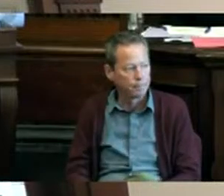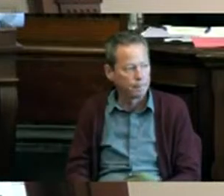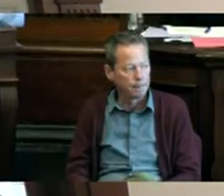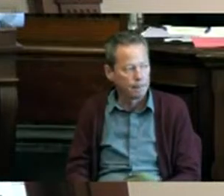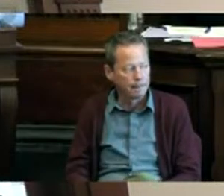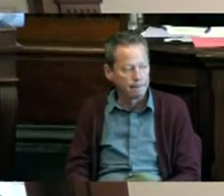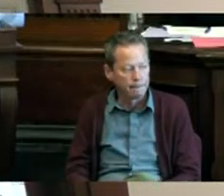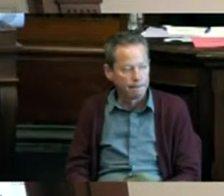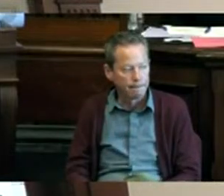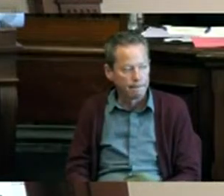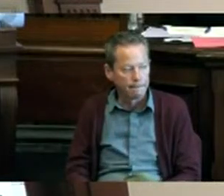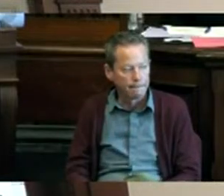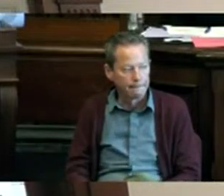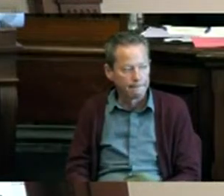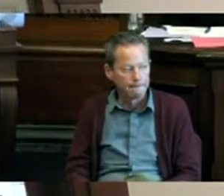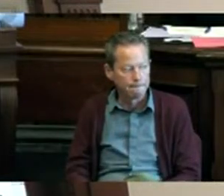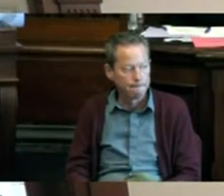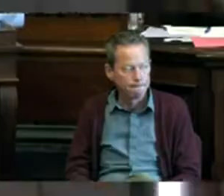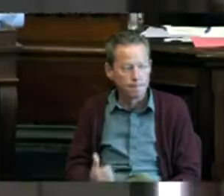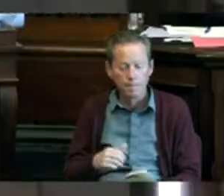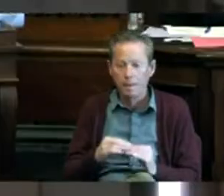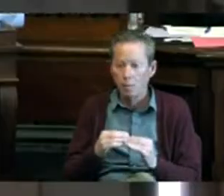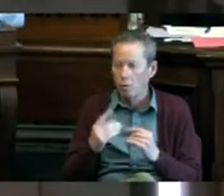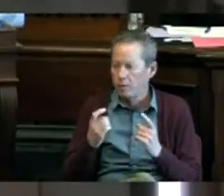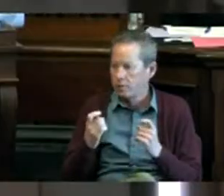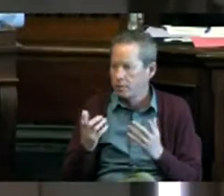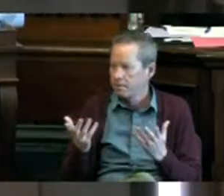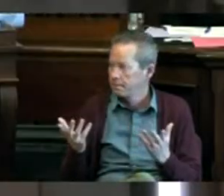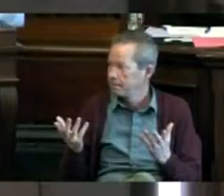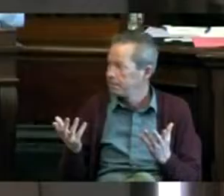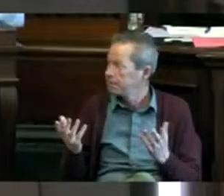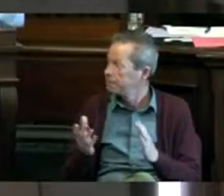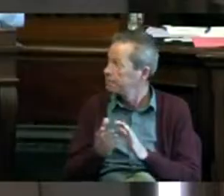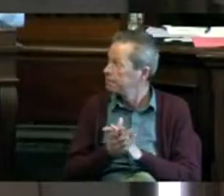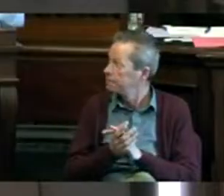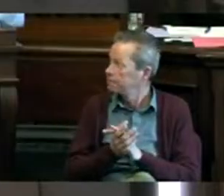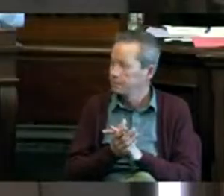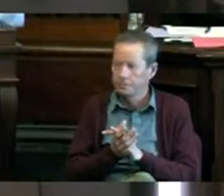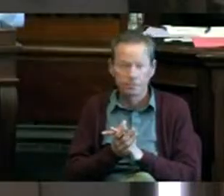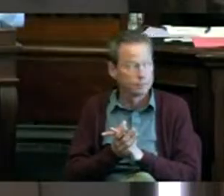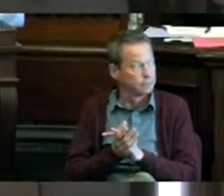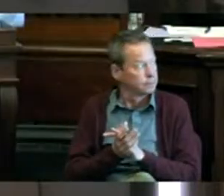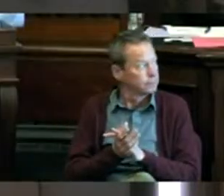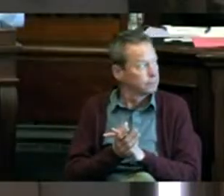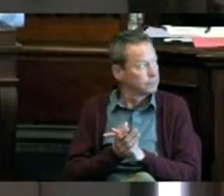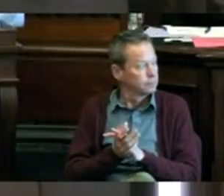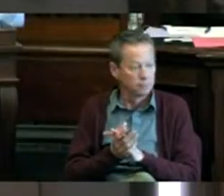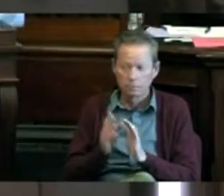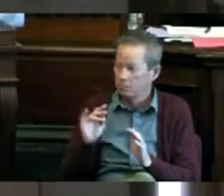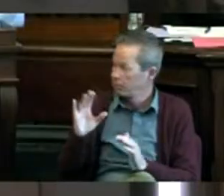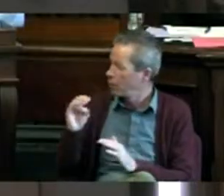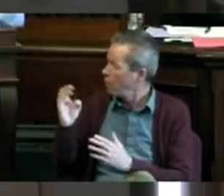supermajority would encompass.